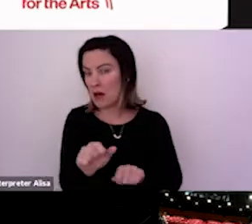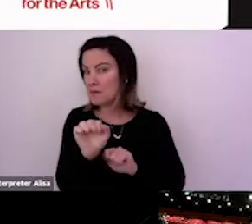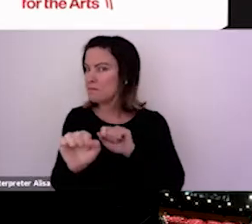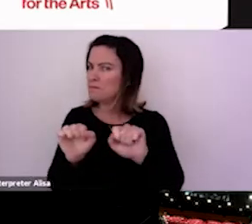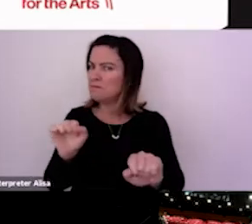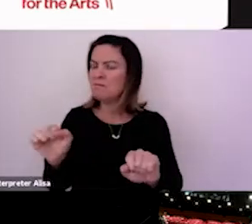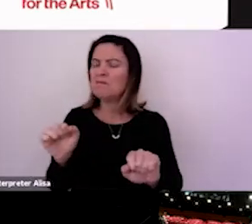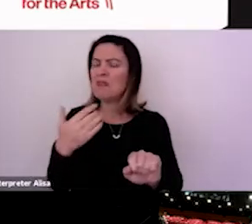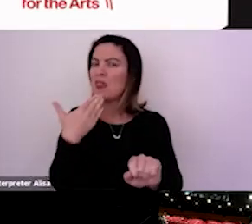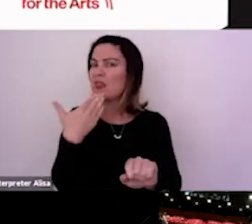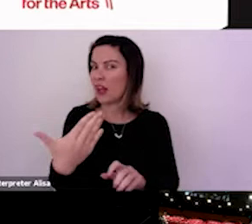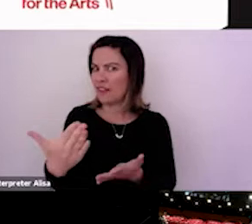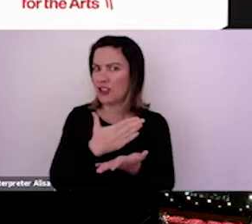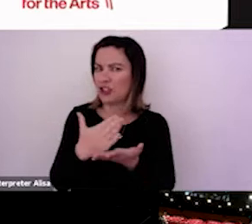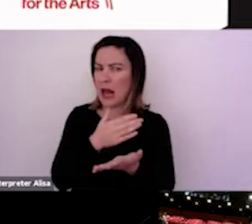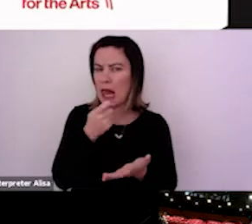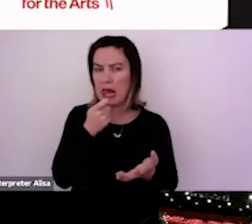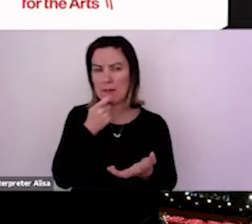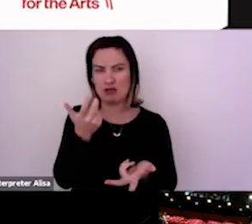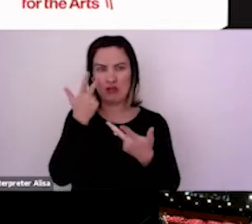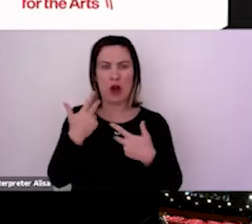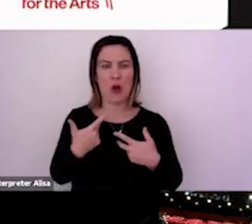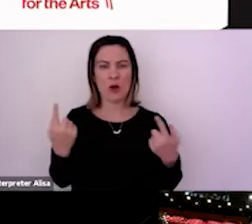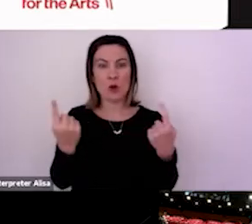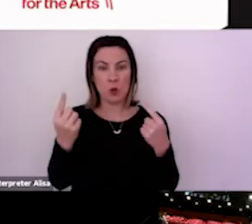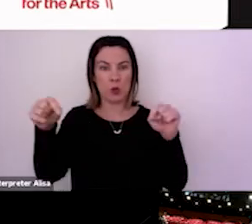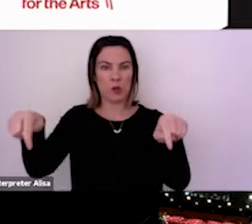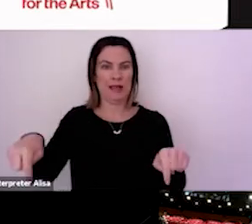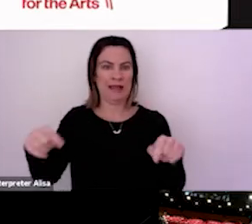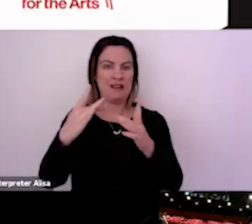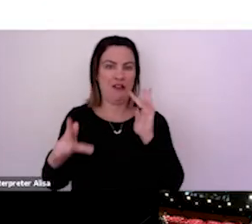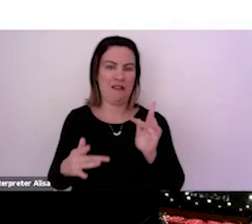That gets us a little measure of what is happening for everyone.